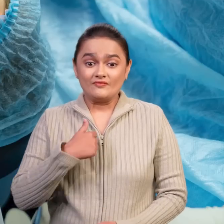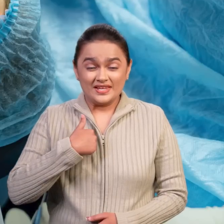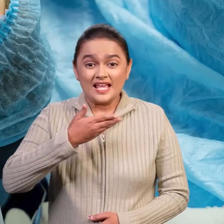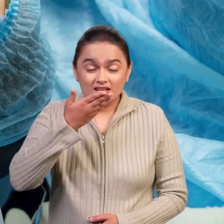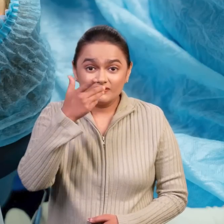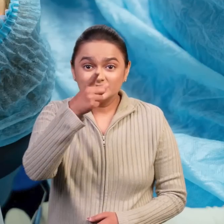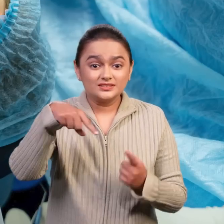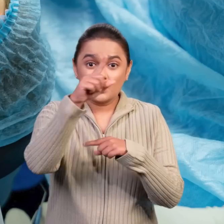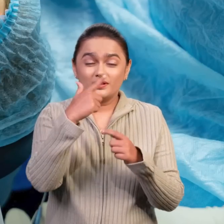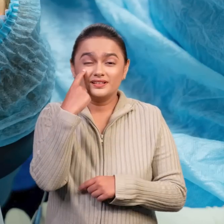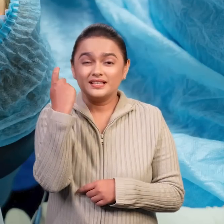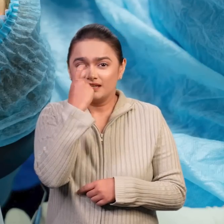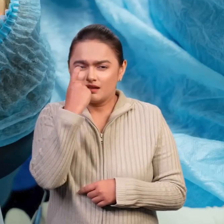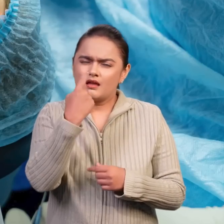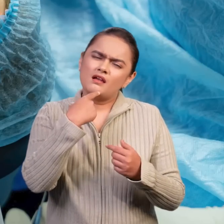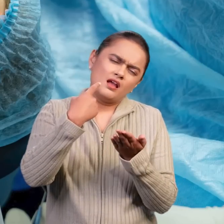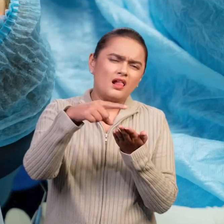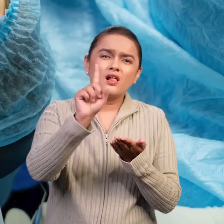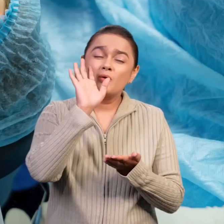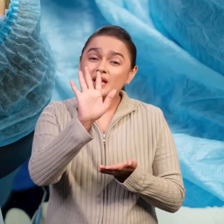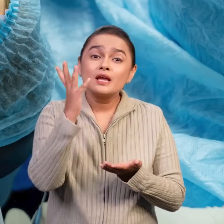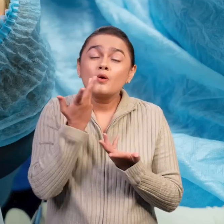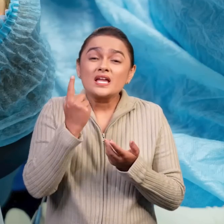I'd advise contemplating Lasik surgery done only